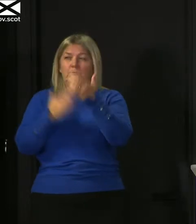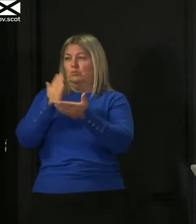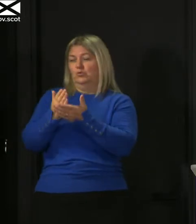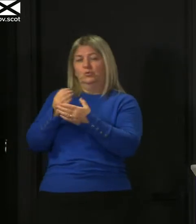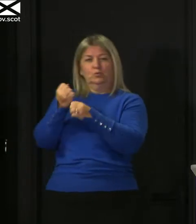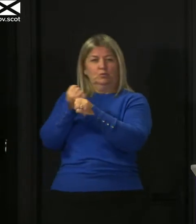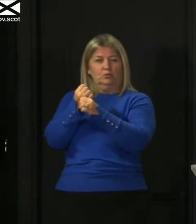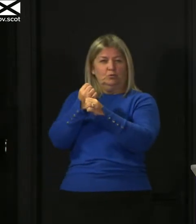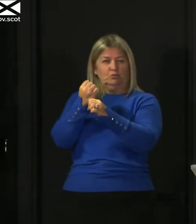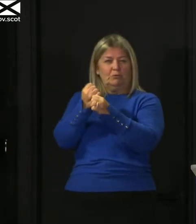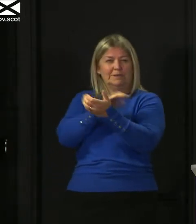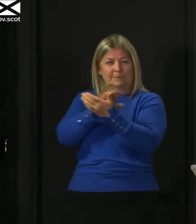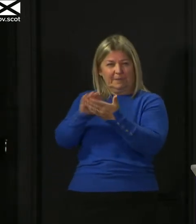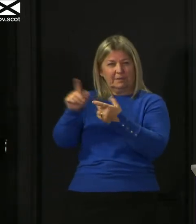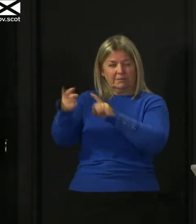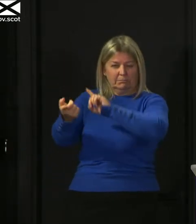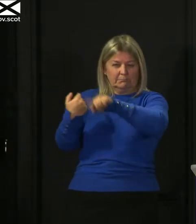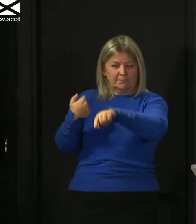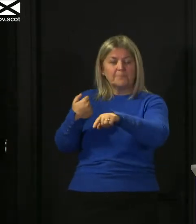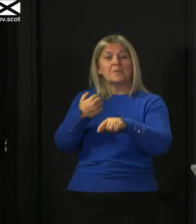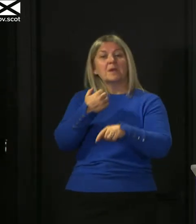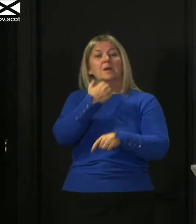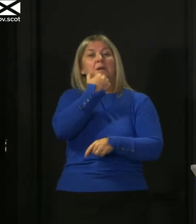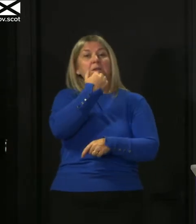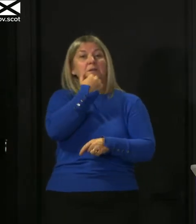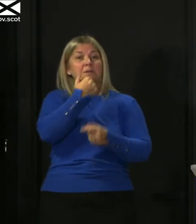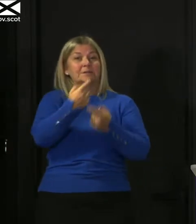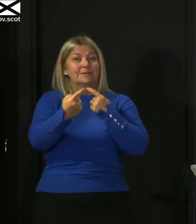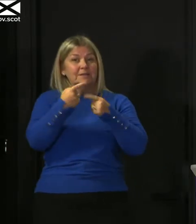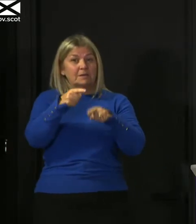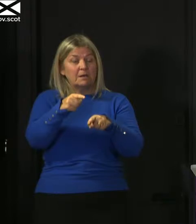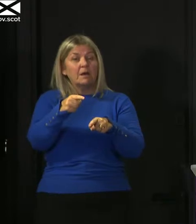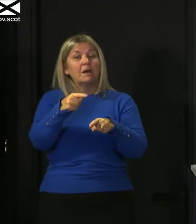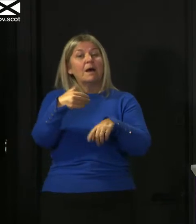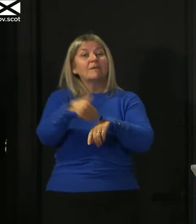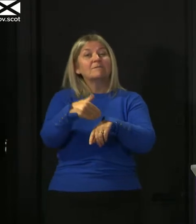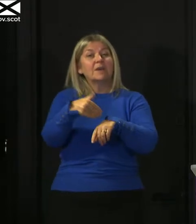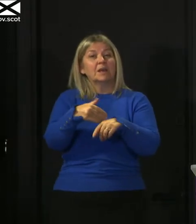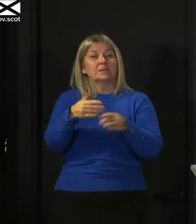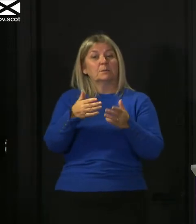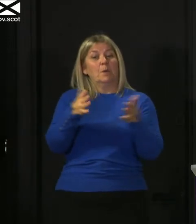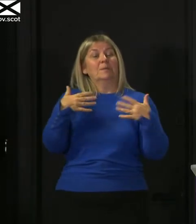to expand on the numbers there. On the data issue that has affected Public Health England,